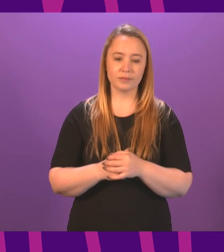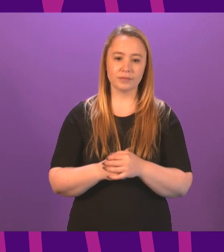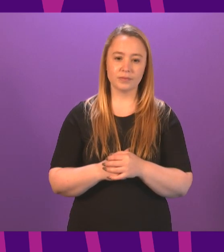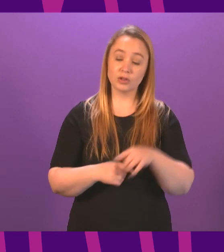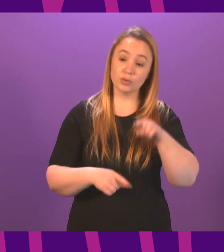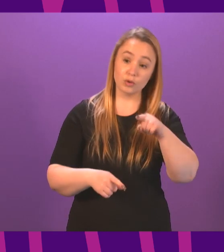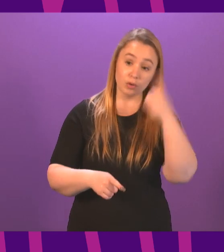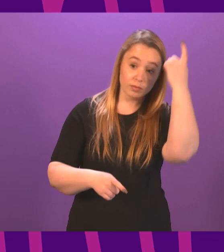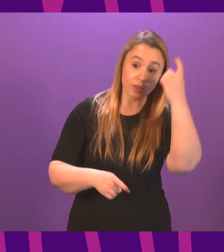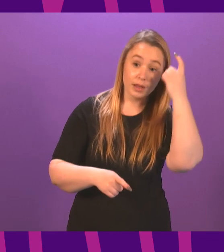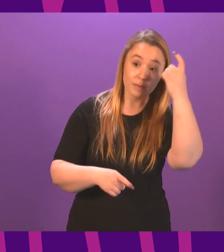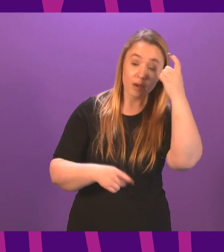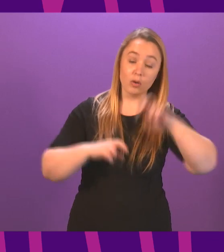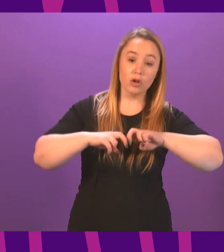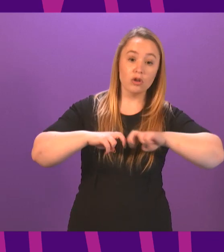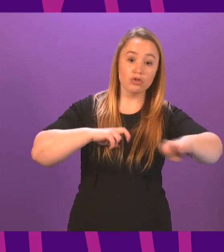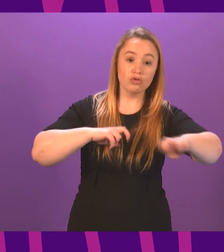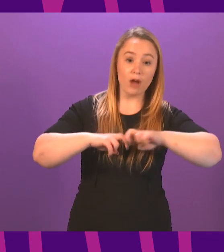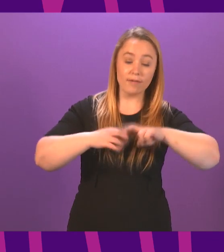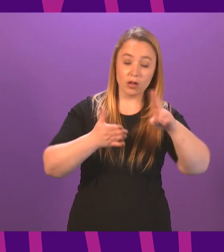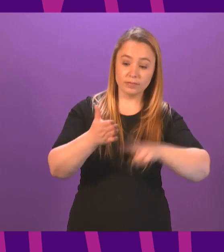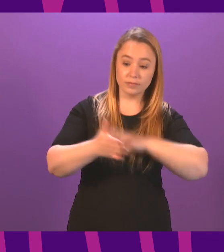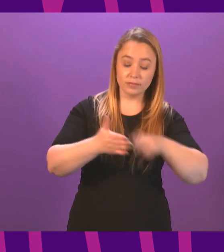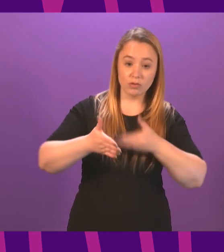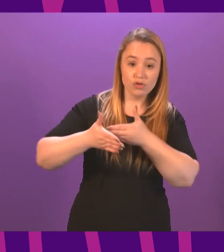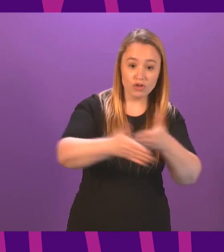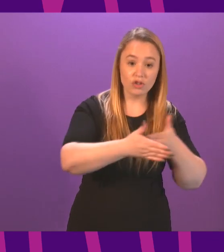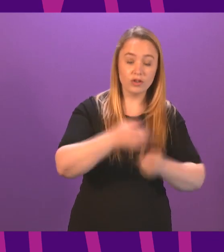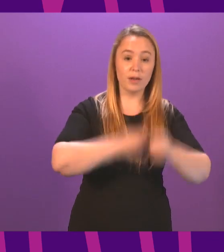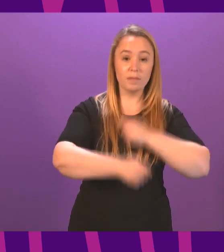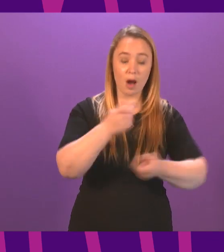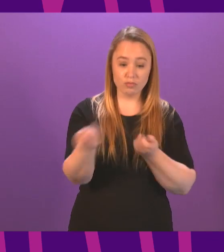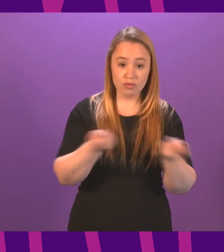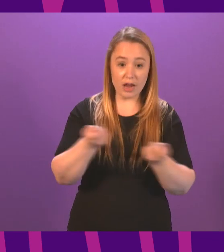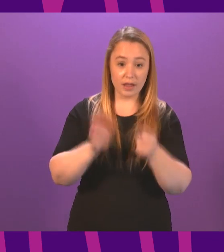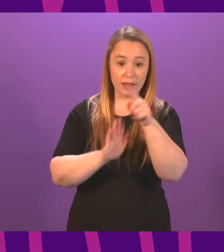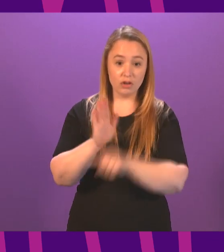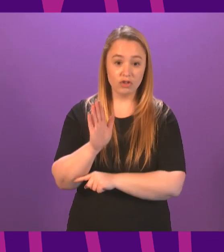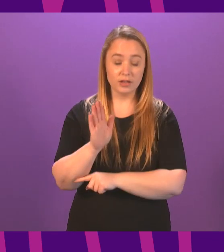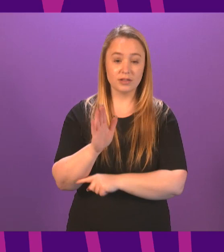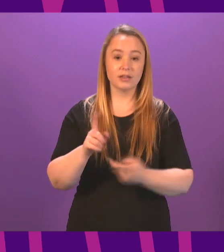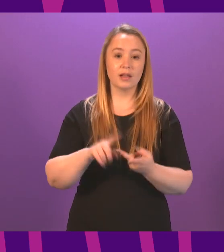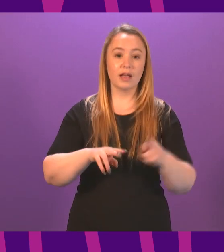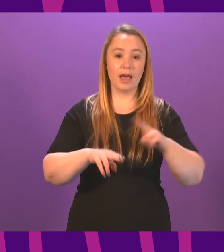into regulations, in light of reports that Covid-19 transmission rates are not slowing down sufficiently and, in some areas, are increasing again. (S5F-04574)